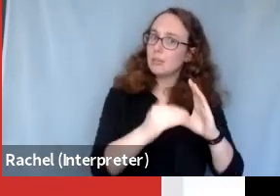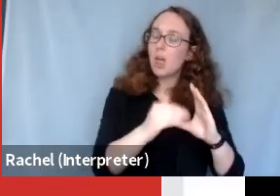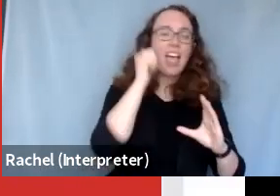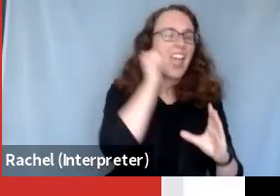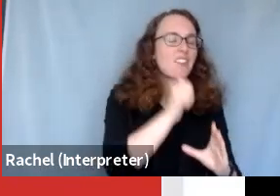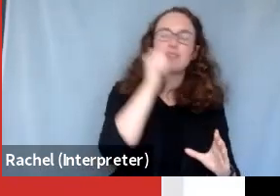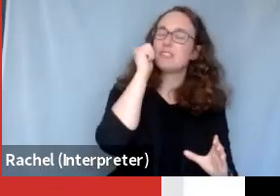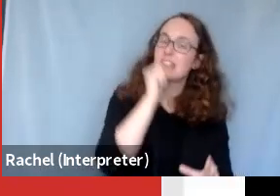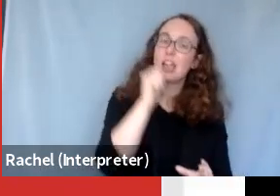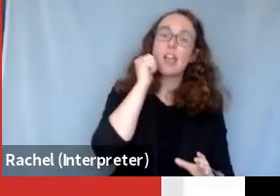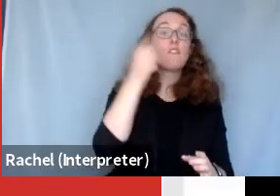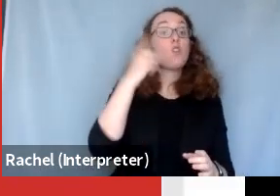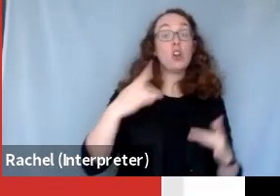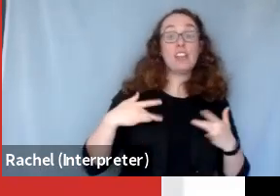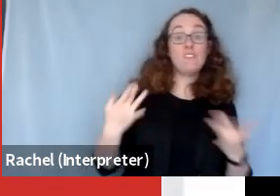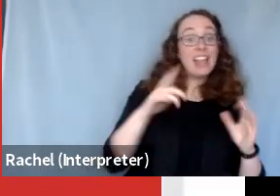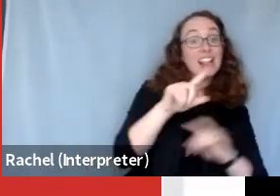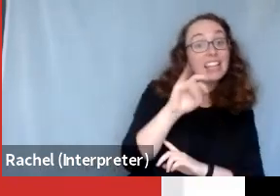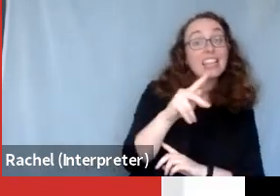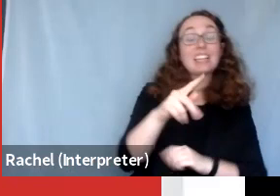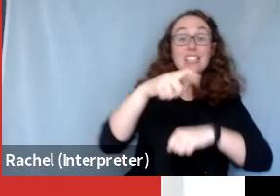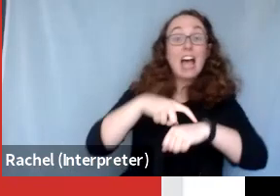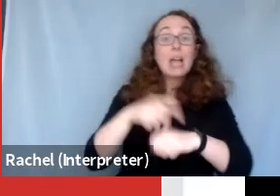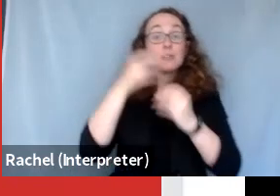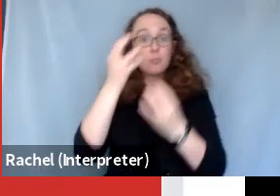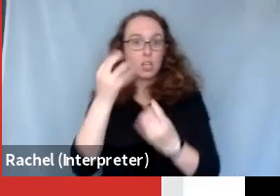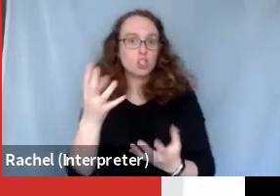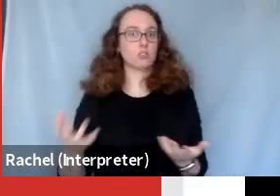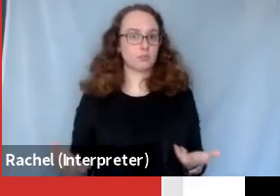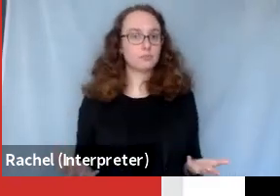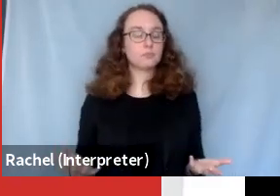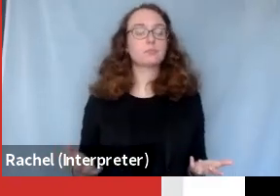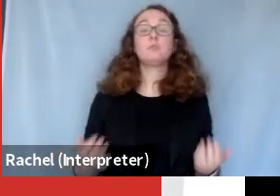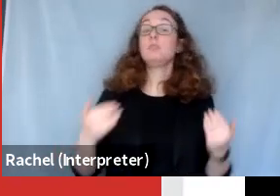links, event times, event info, we have workshops and live events all